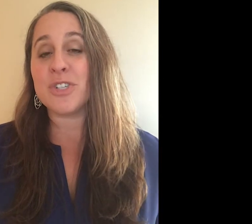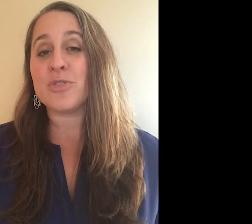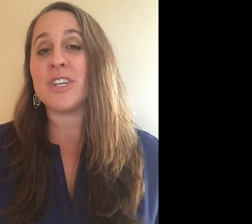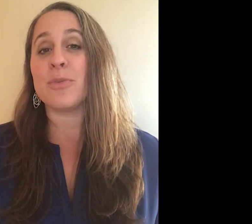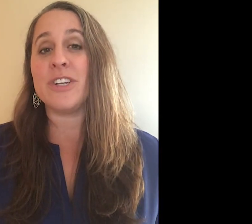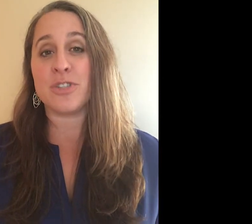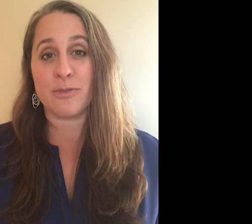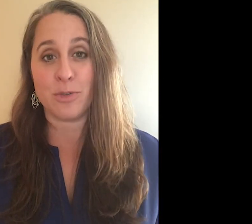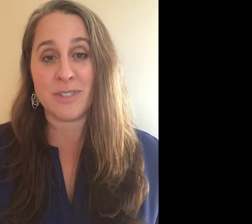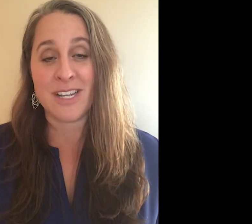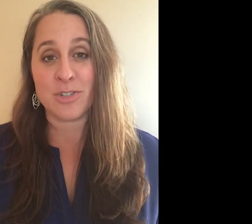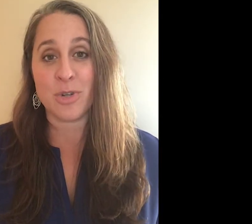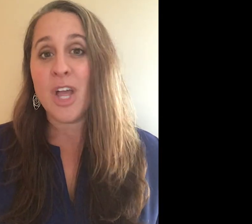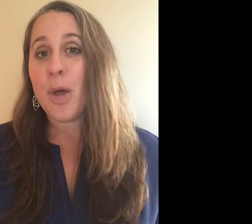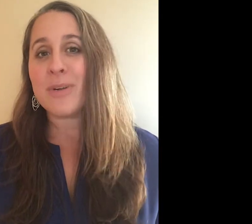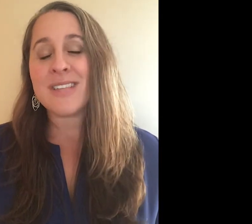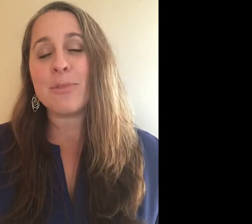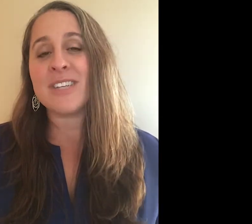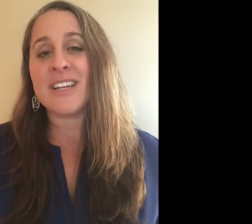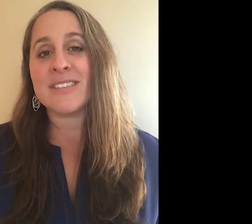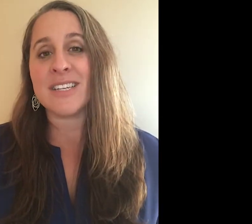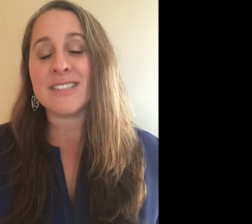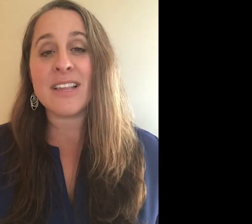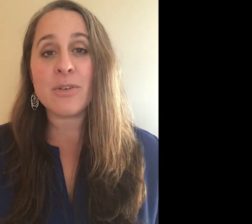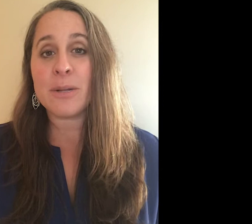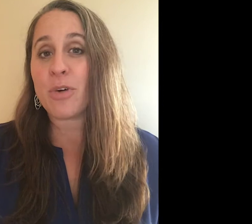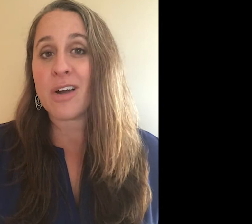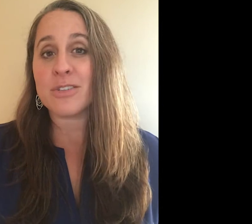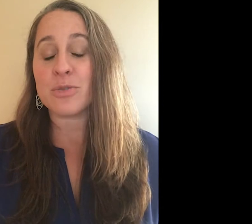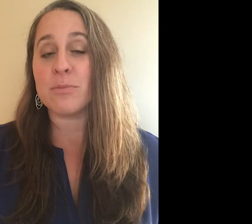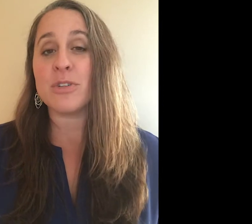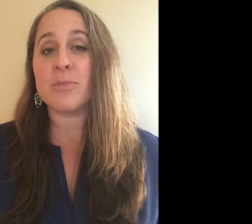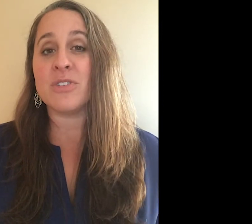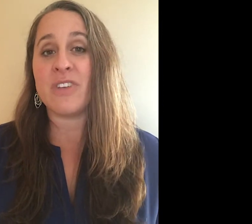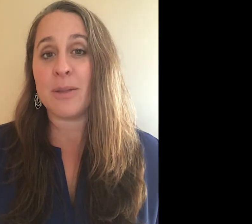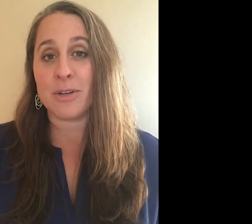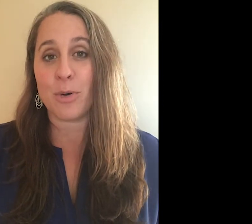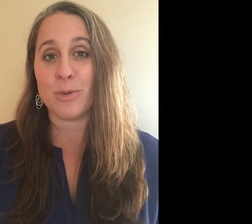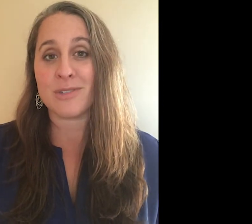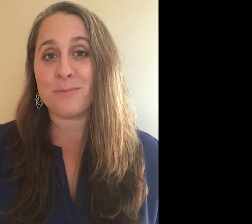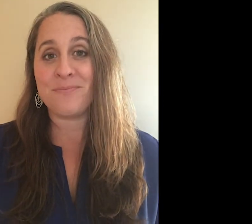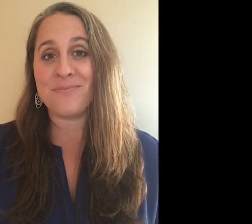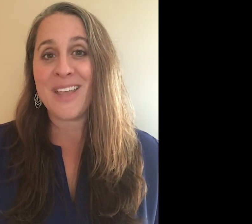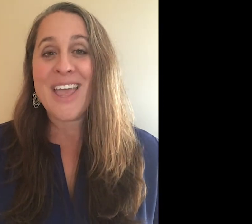By beginning with books, we can ensure more children are prepared to reach their full potential—while simultaneously accelerating progress across multiple development goals.